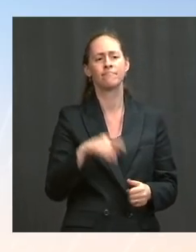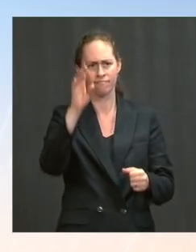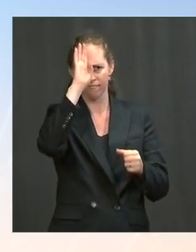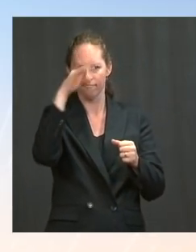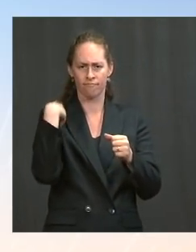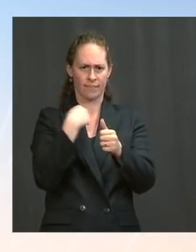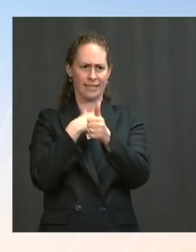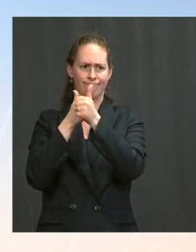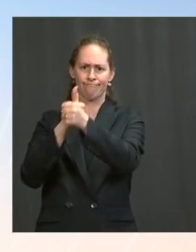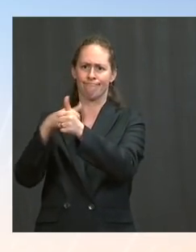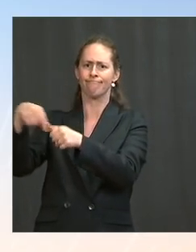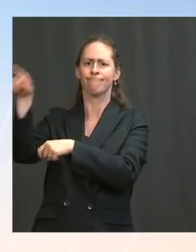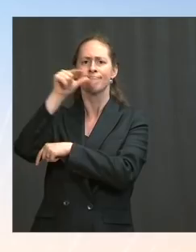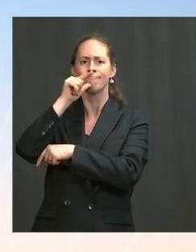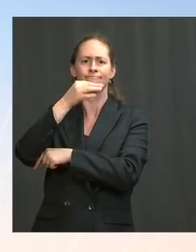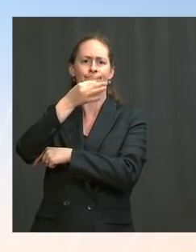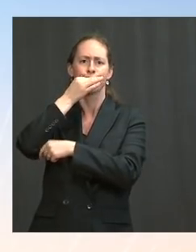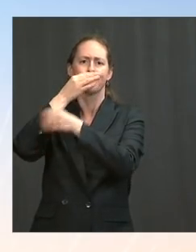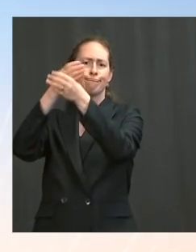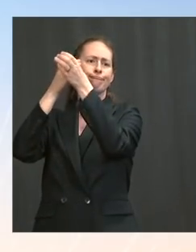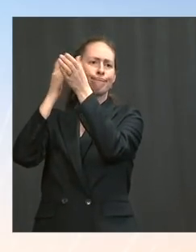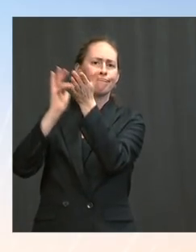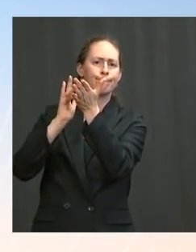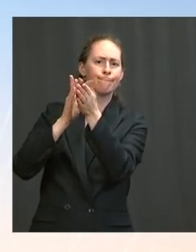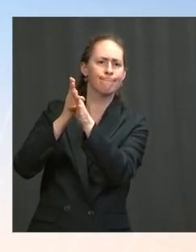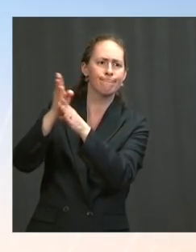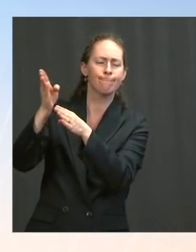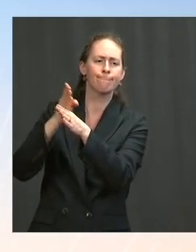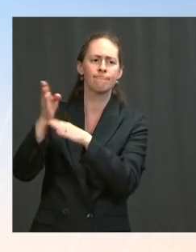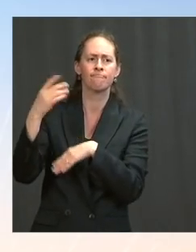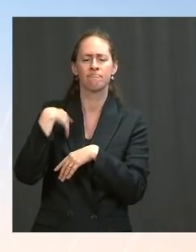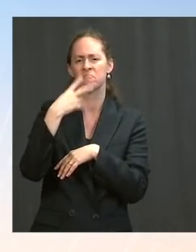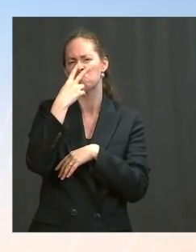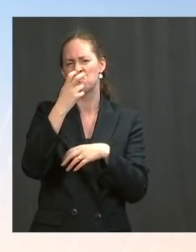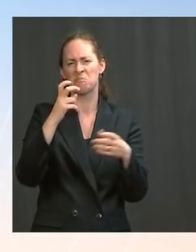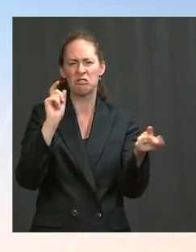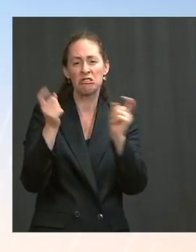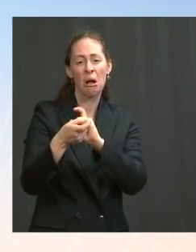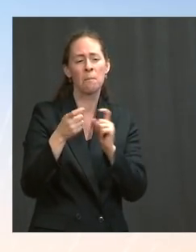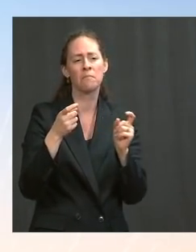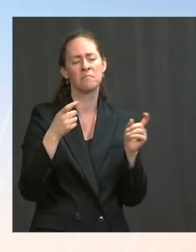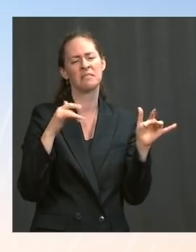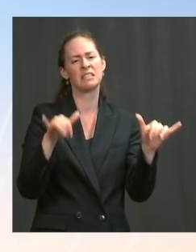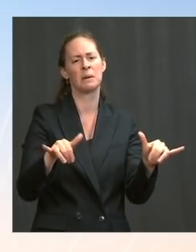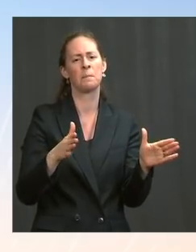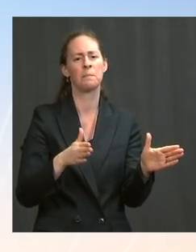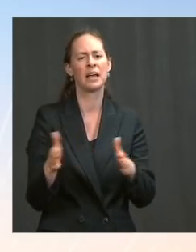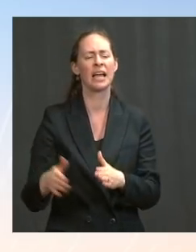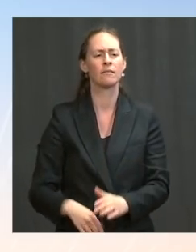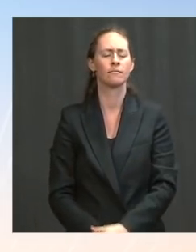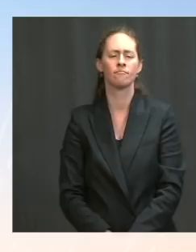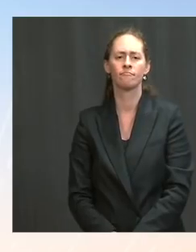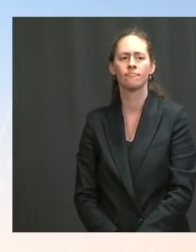But, beyond that, I don't anticipate that at this point. Oh, go ahead. Do you have another? Okay. The Press: Oh, can I just ask you real quickly, just on Israel. >> Ms. Psaki: Yeah. The Press: So the President is going to be here today.